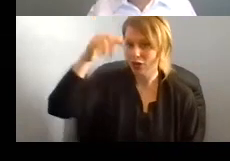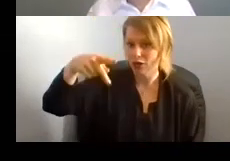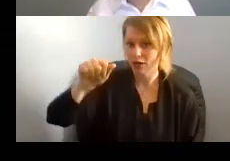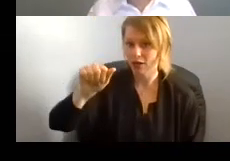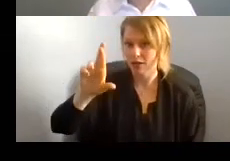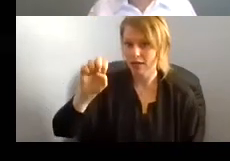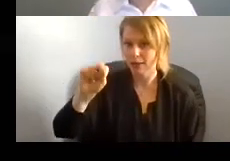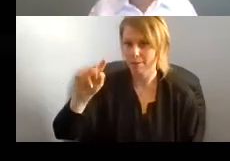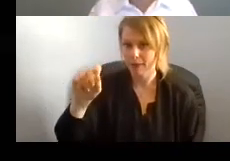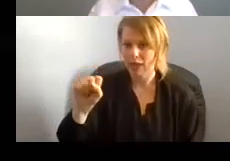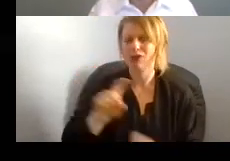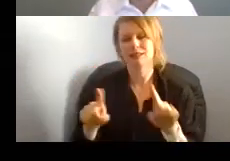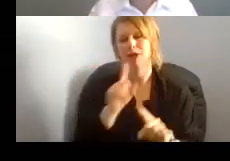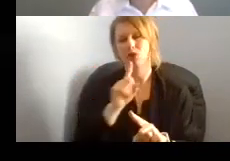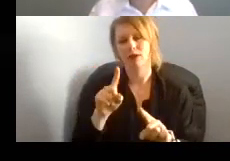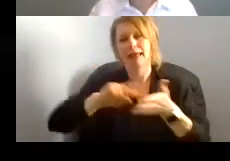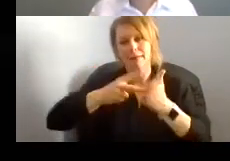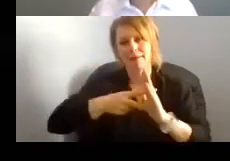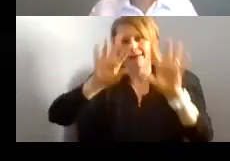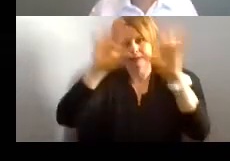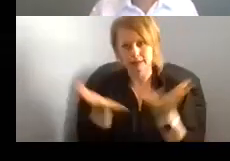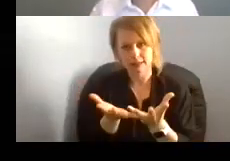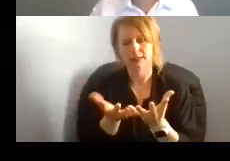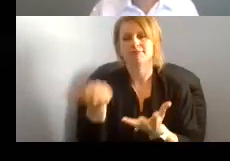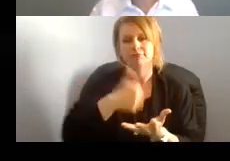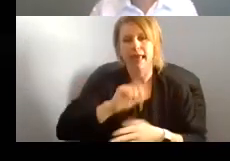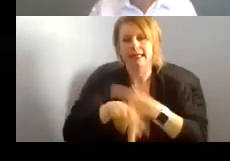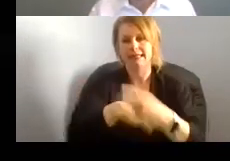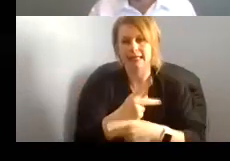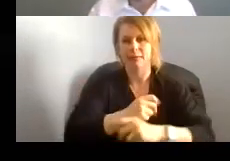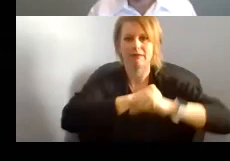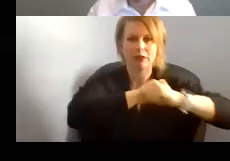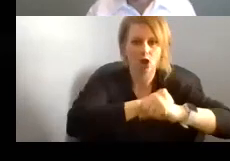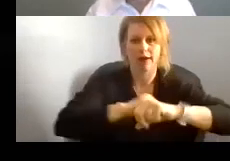adults that take on a supervisory role. I’m just going to say “parent” for ease.